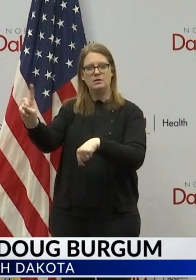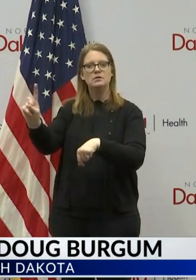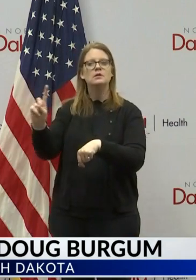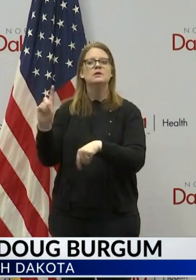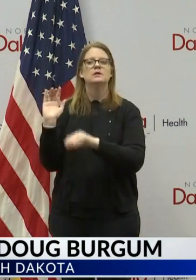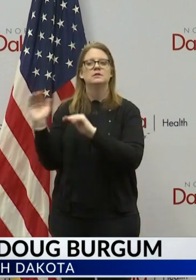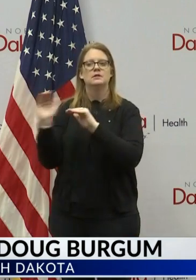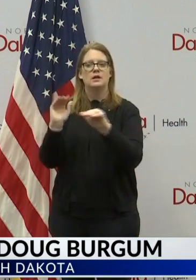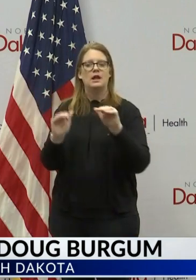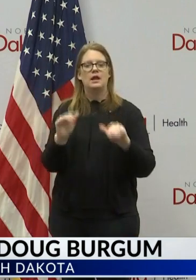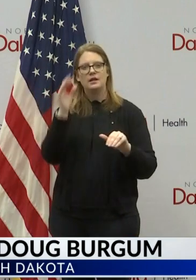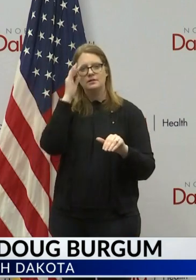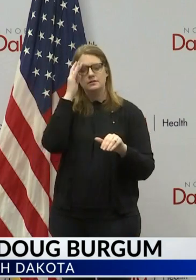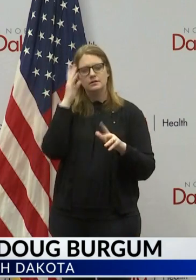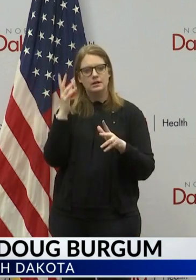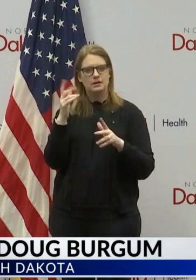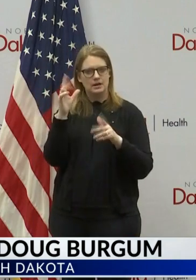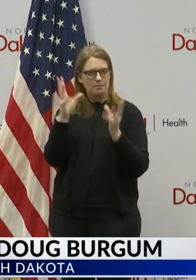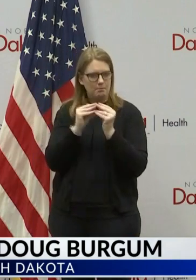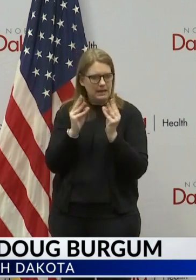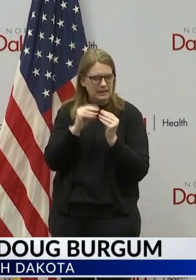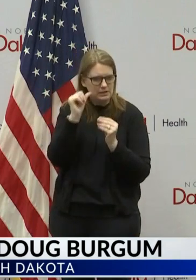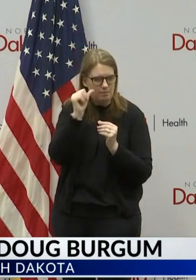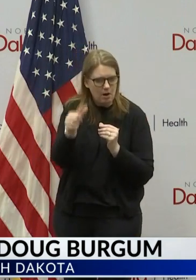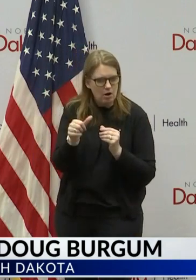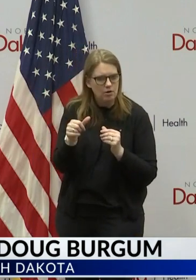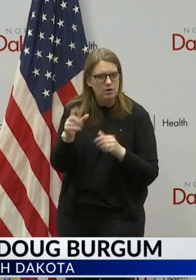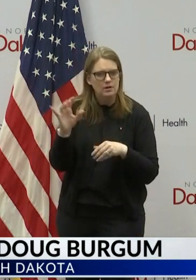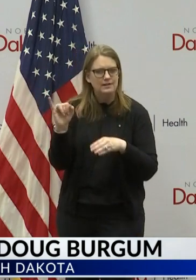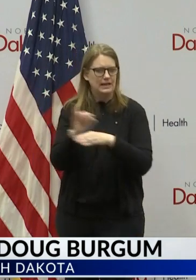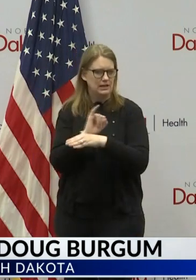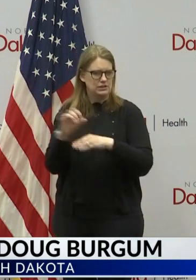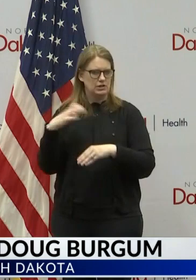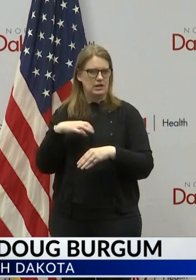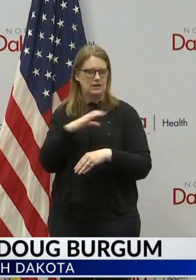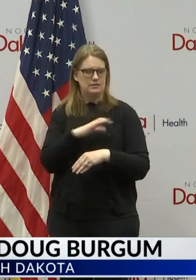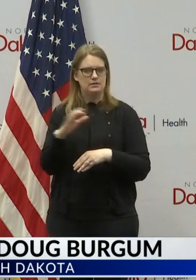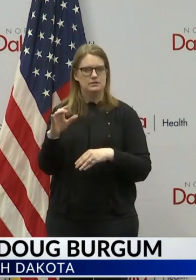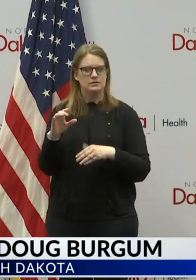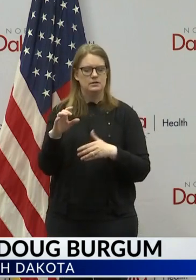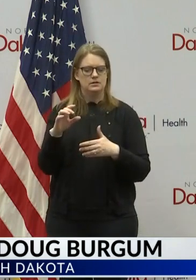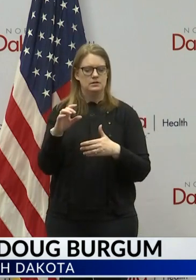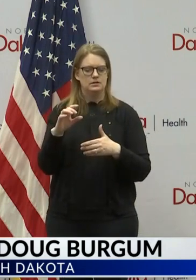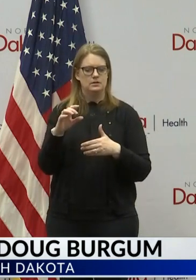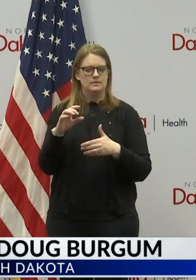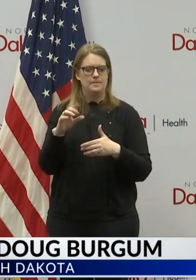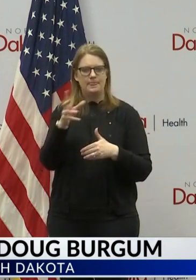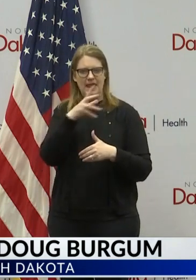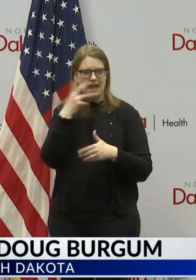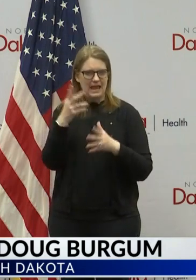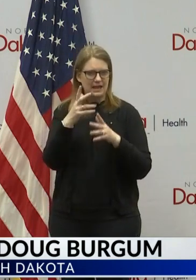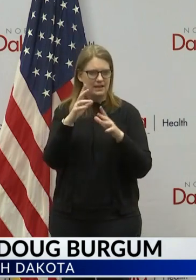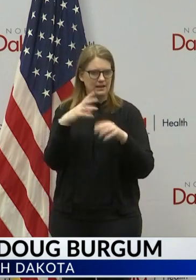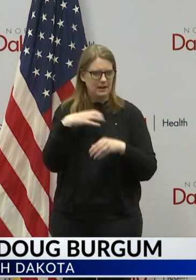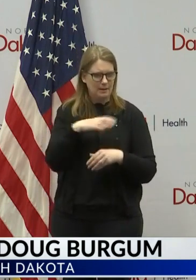WE CALLED FOR A SPECIAL 00 P.M. AND THAT 00 AND